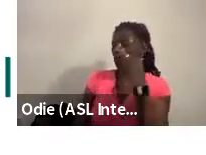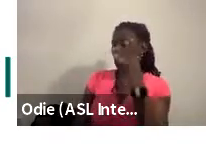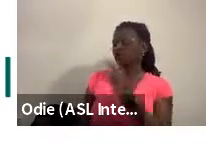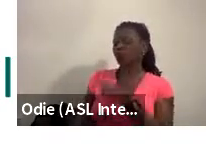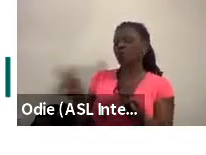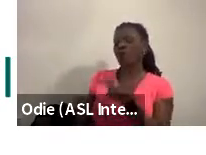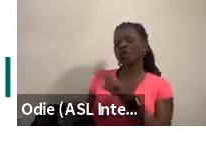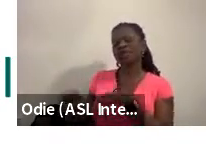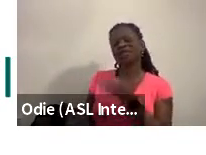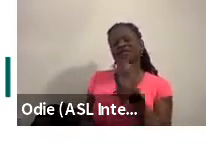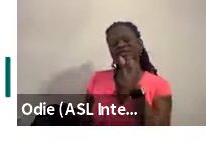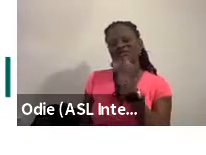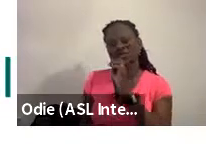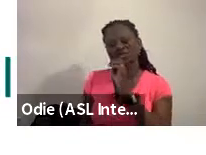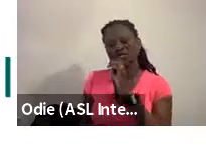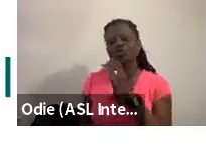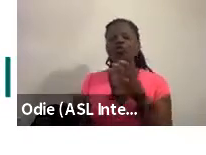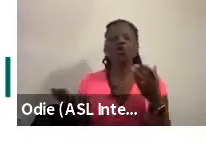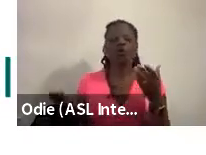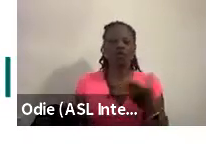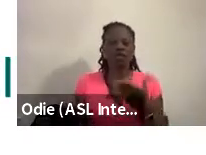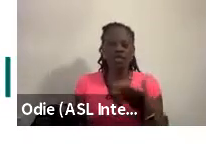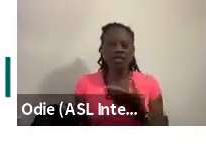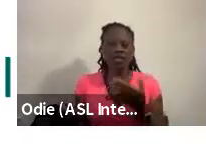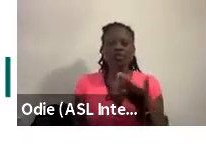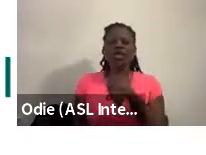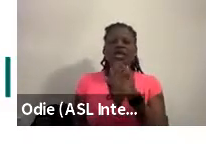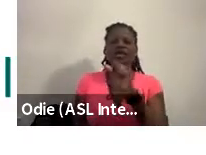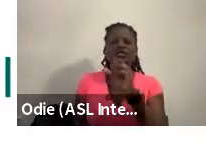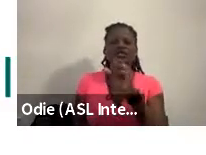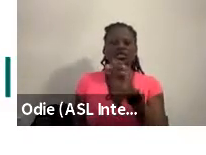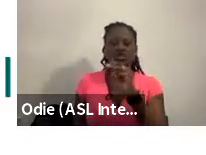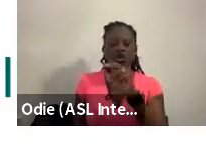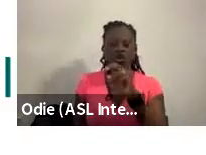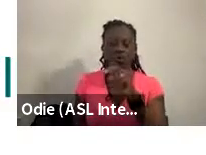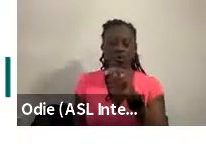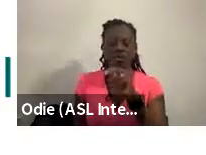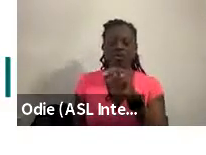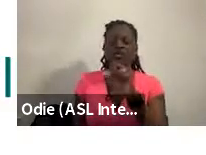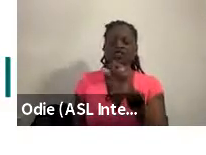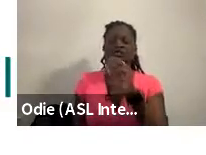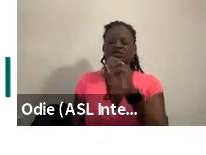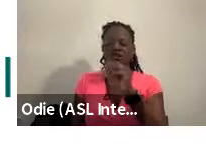So instead of a county nearly twenty one hundred covid-19 cases have occurred